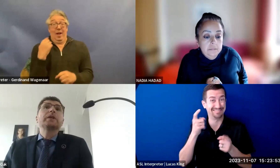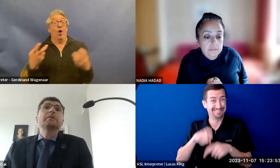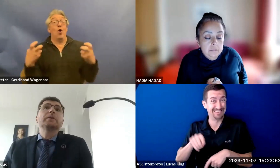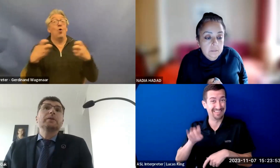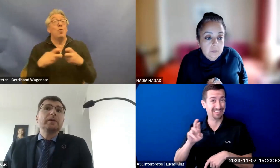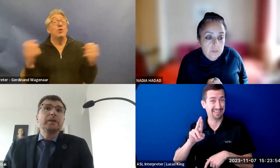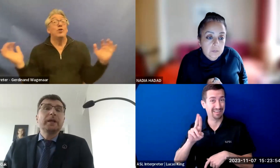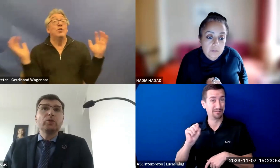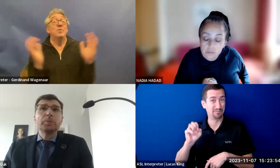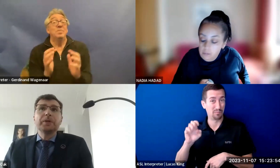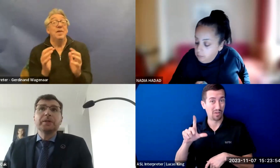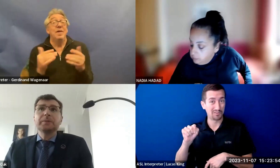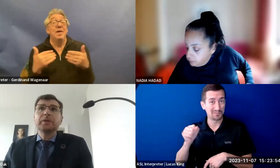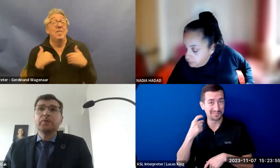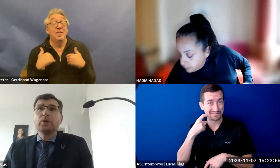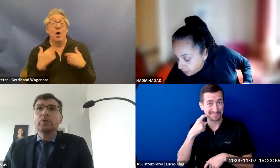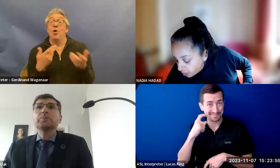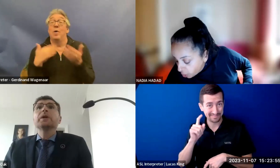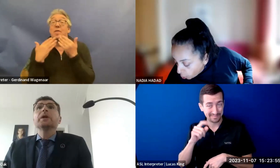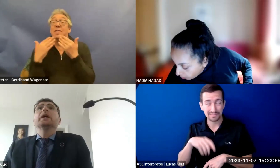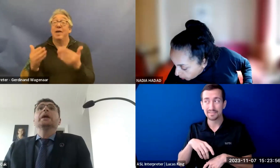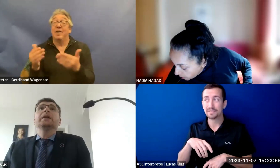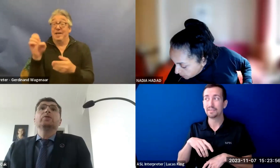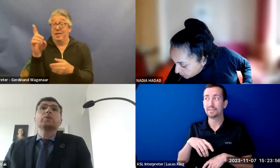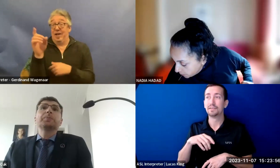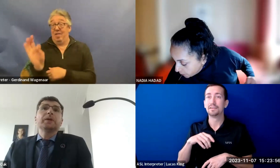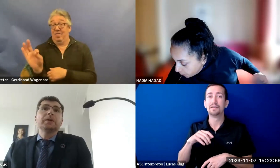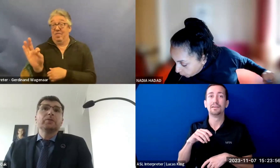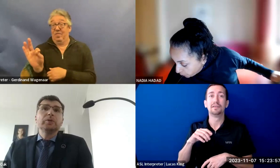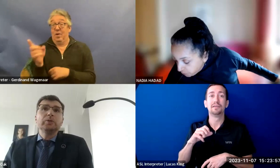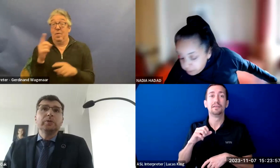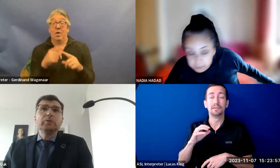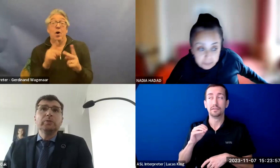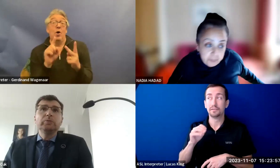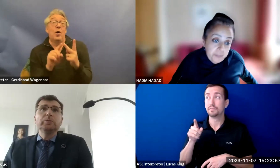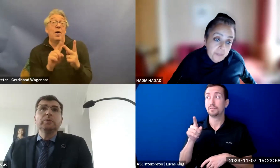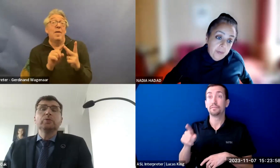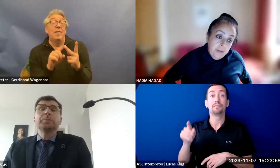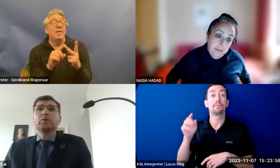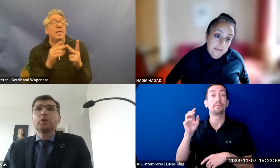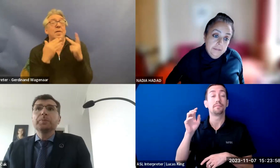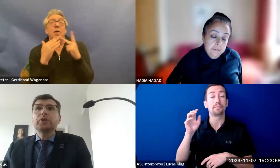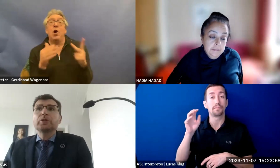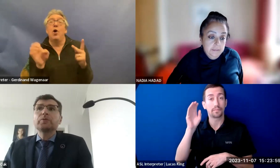And I want to thank EDF and the European Commission